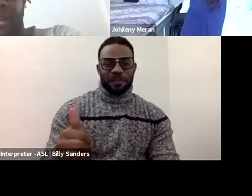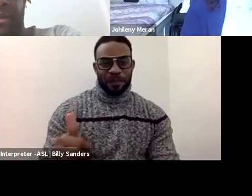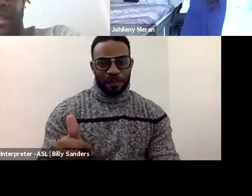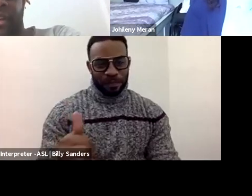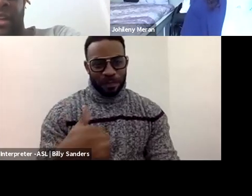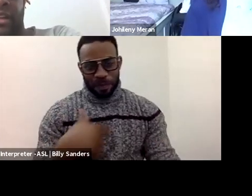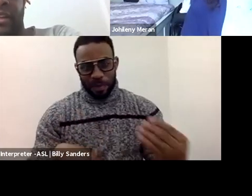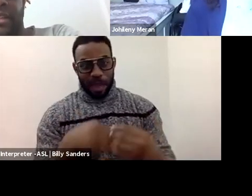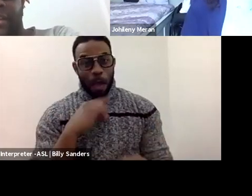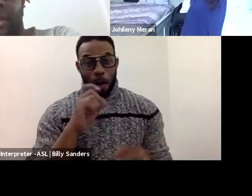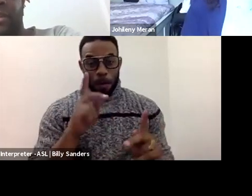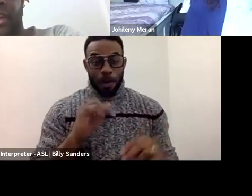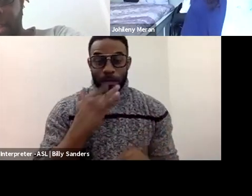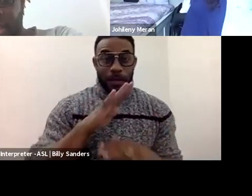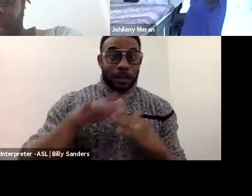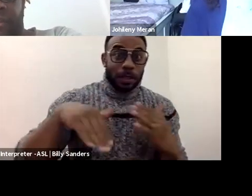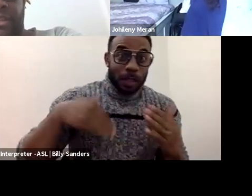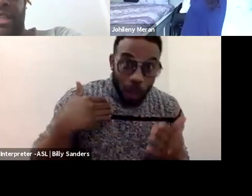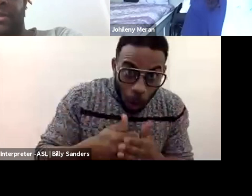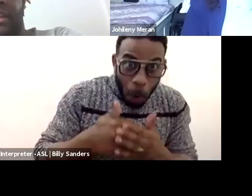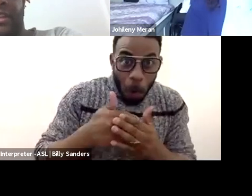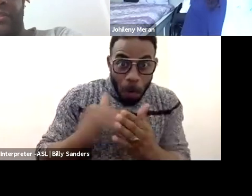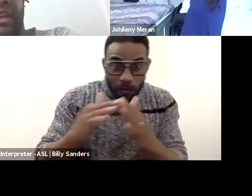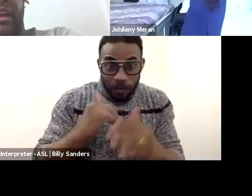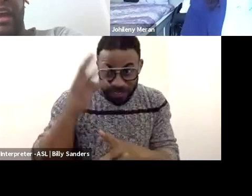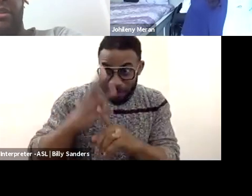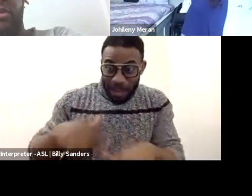only person of color in the entire German village for the six months I was there and